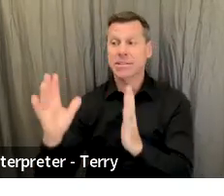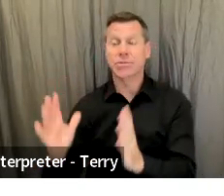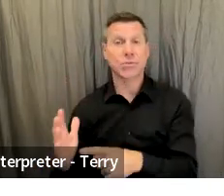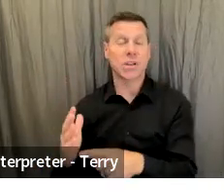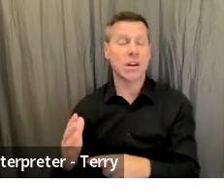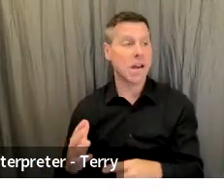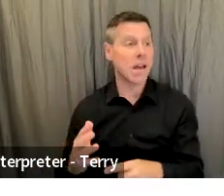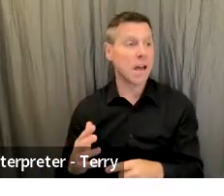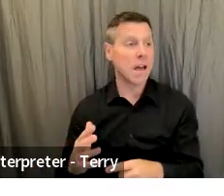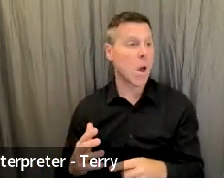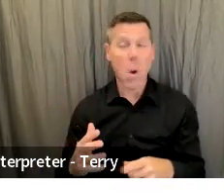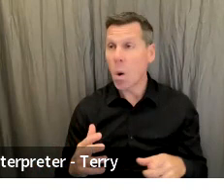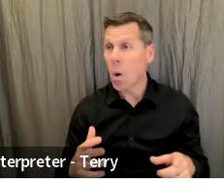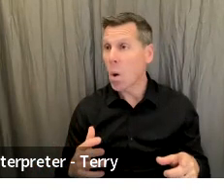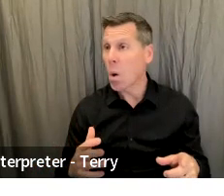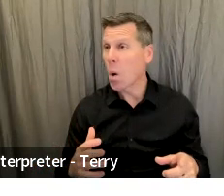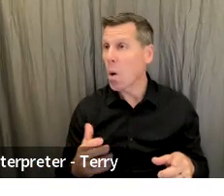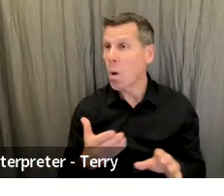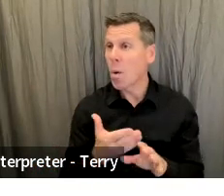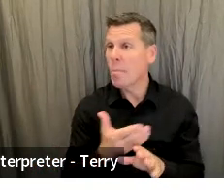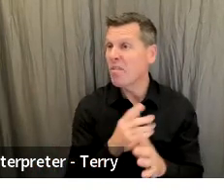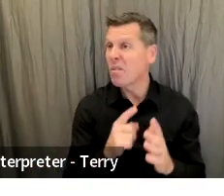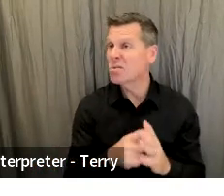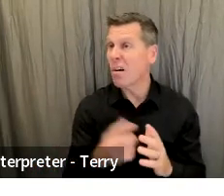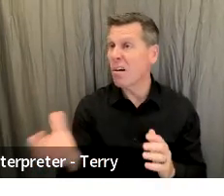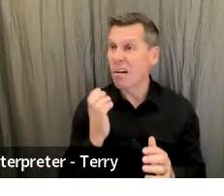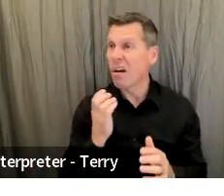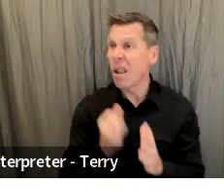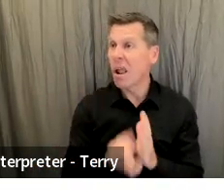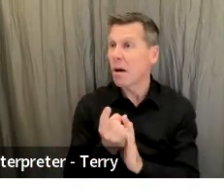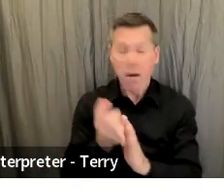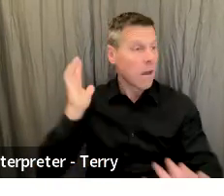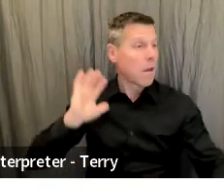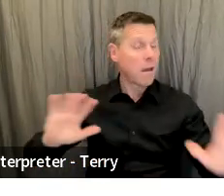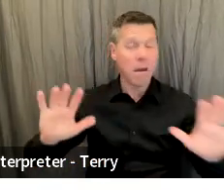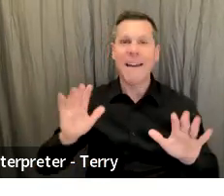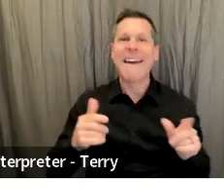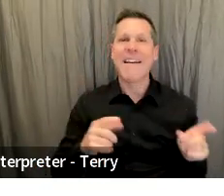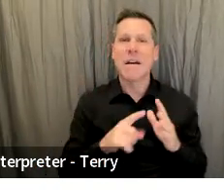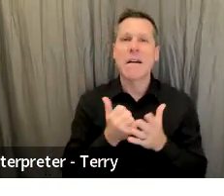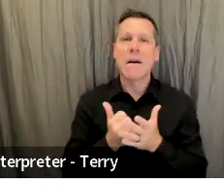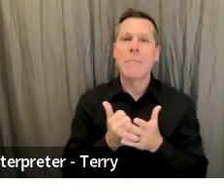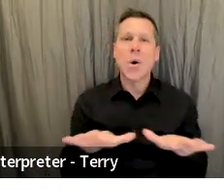where they get assigned to the class right before classes start or they're asked to pick up an extra nine week class or something